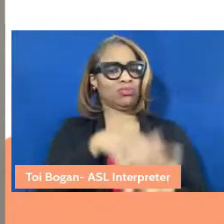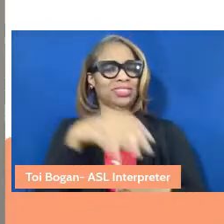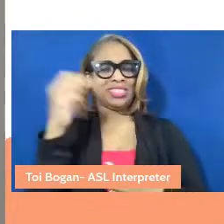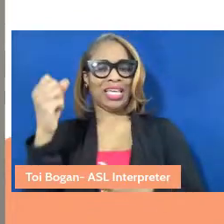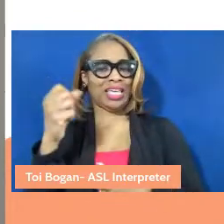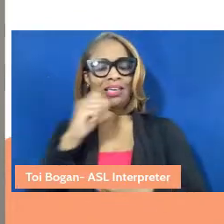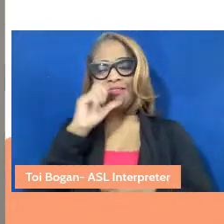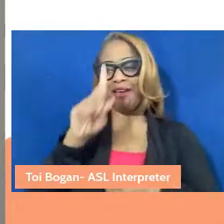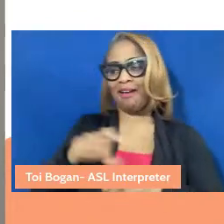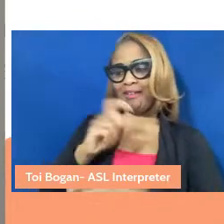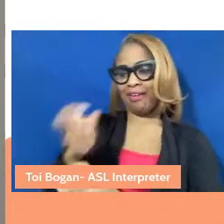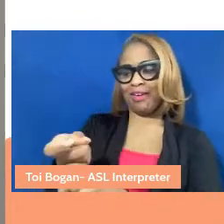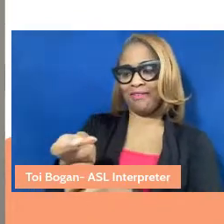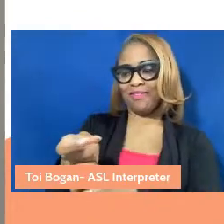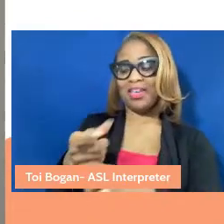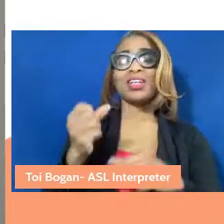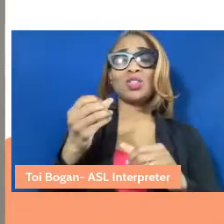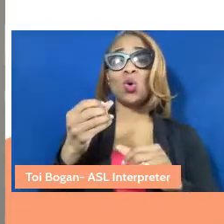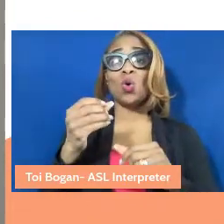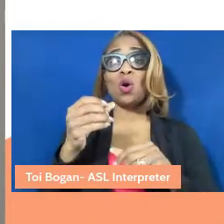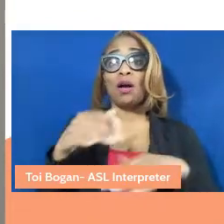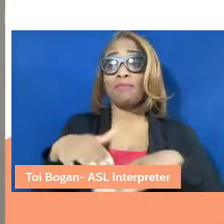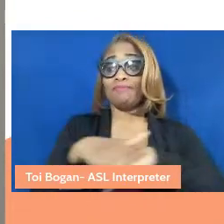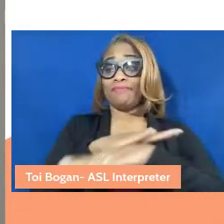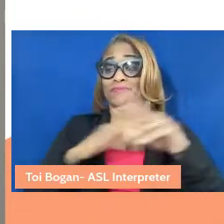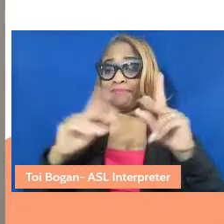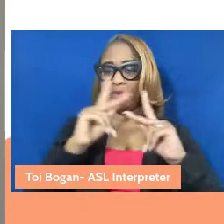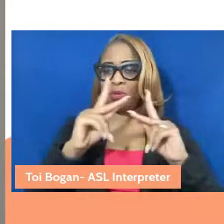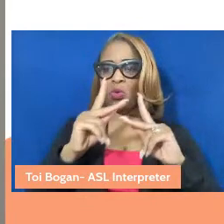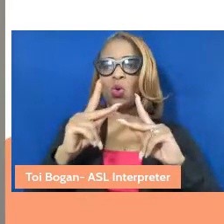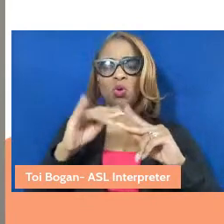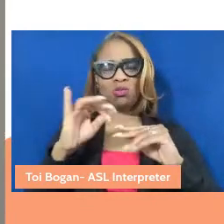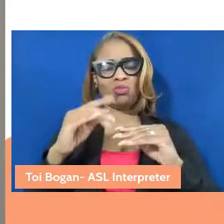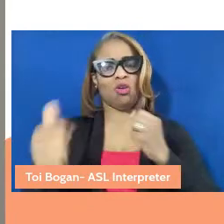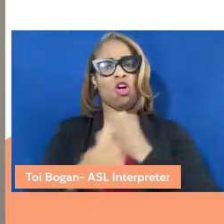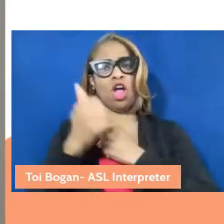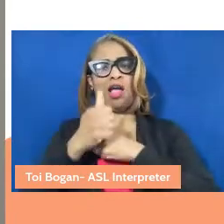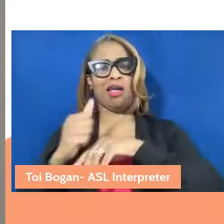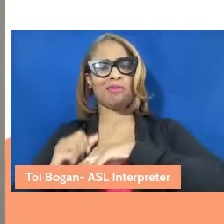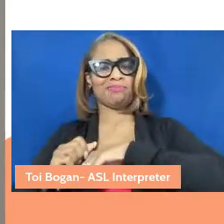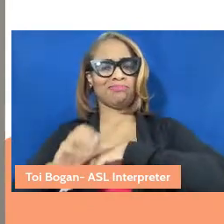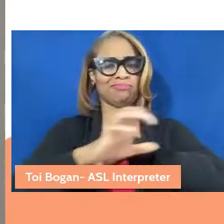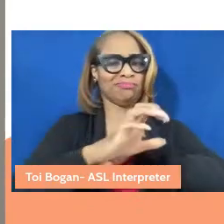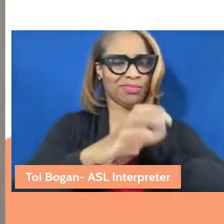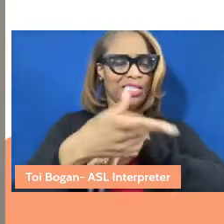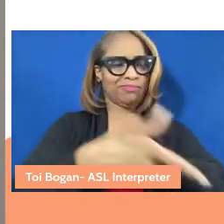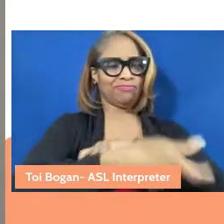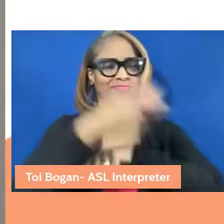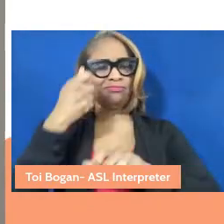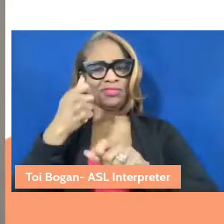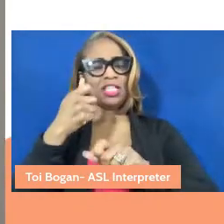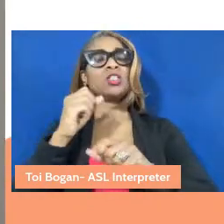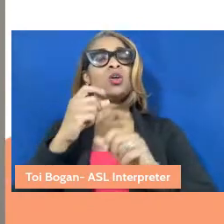harms enacted on native people by means of taking. This is a single step on the journey of repair,